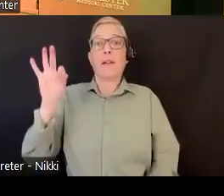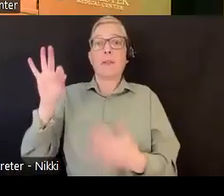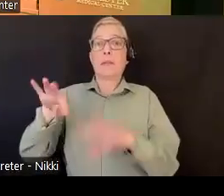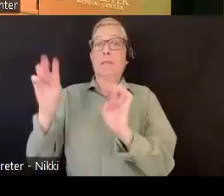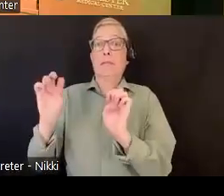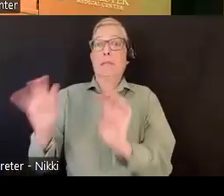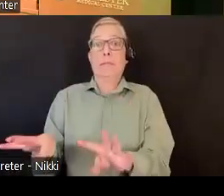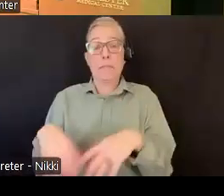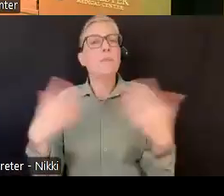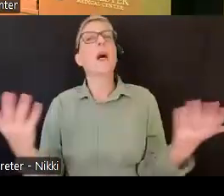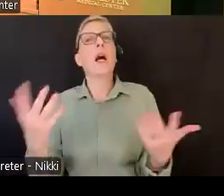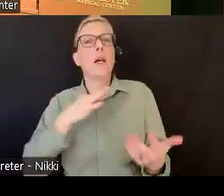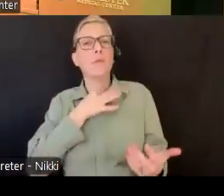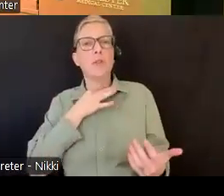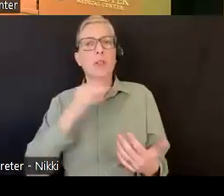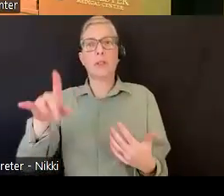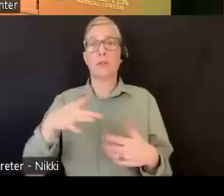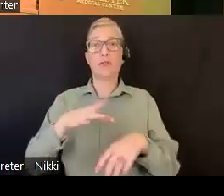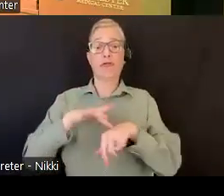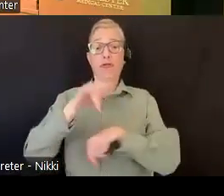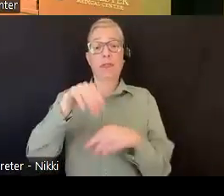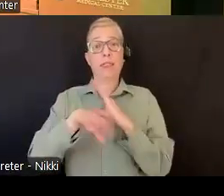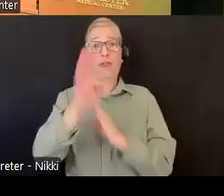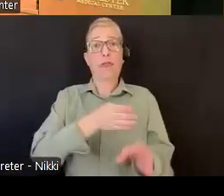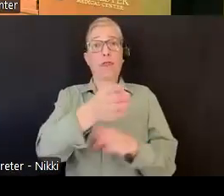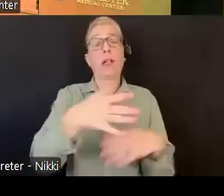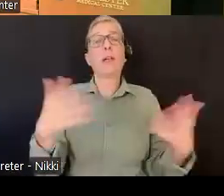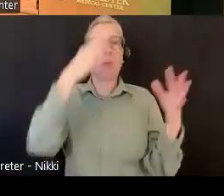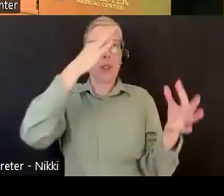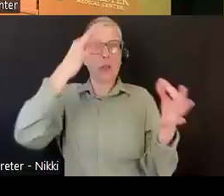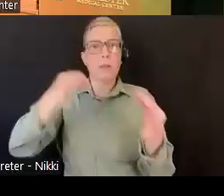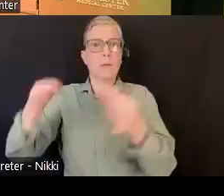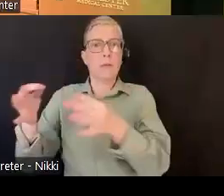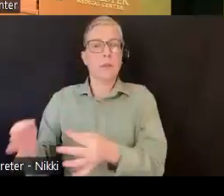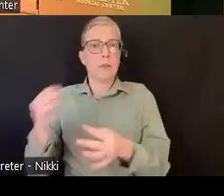make as kind of an early professional to give yourself that freedom to be so self-sacrificing